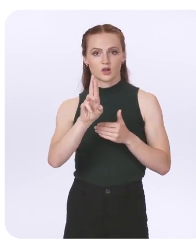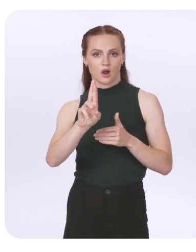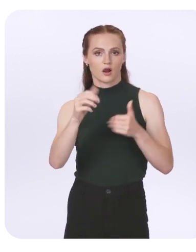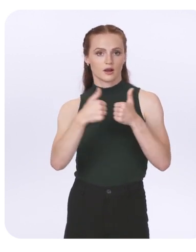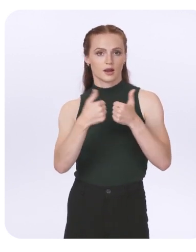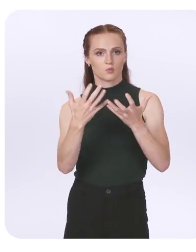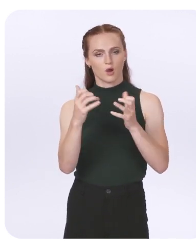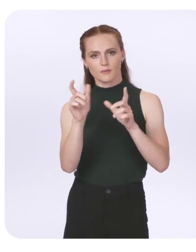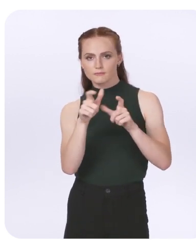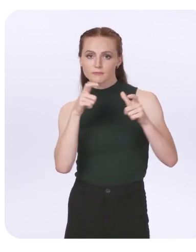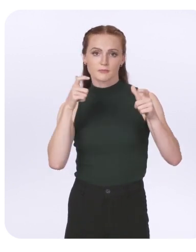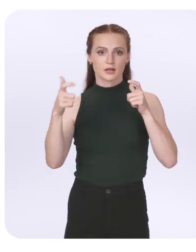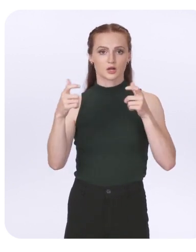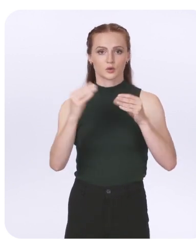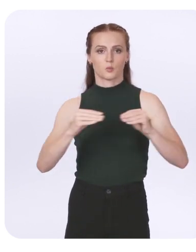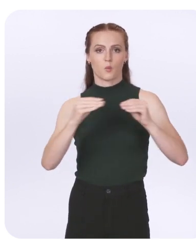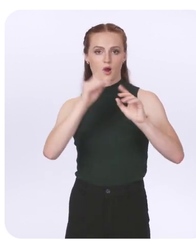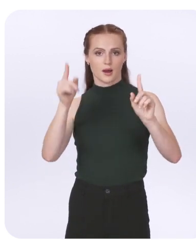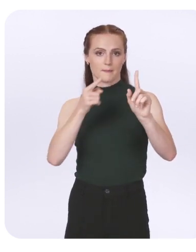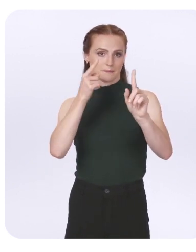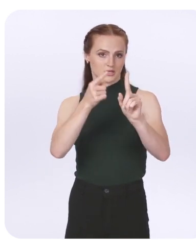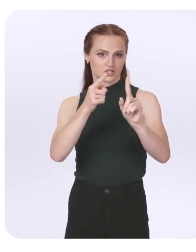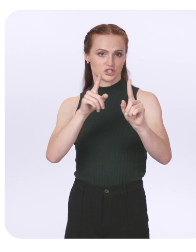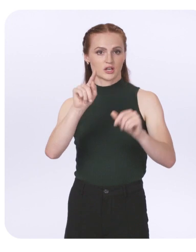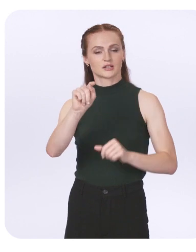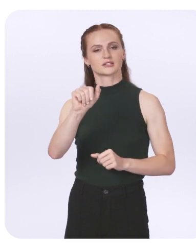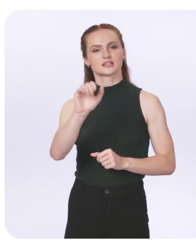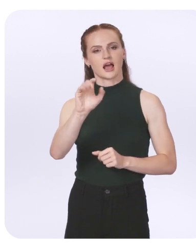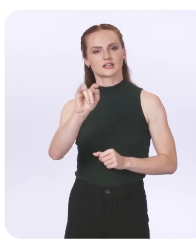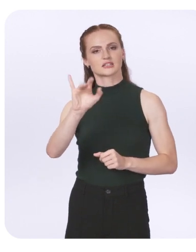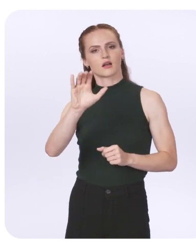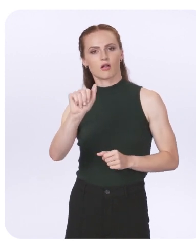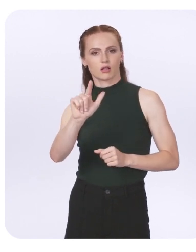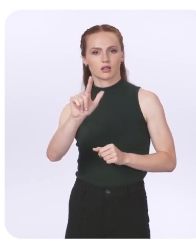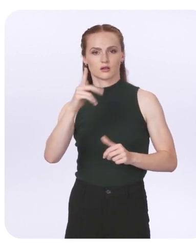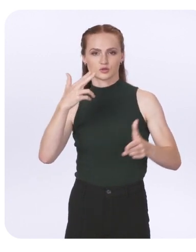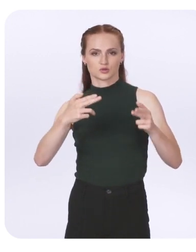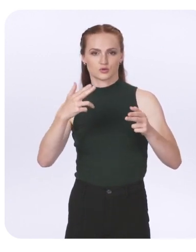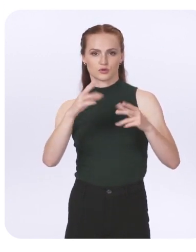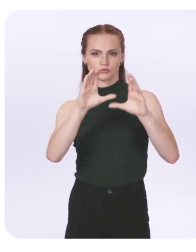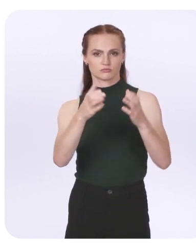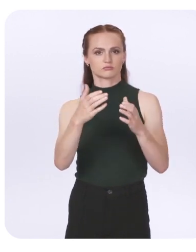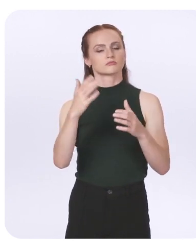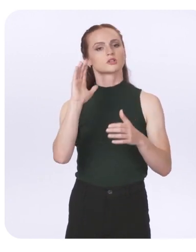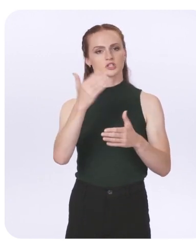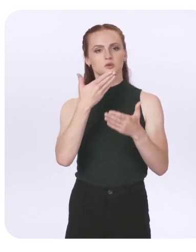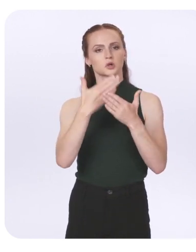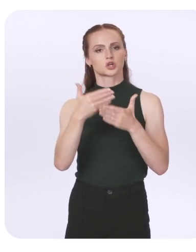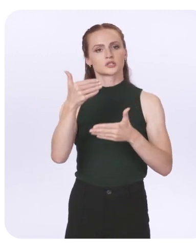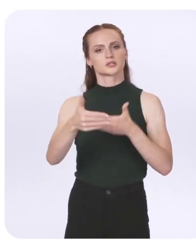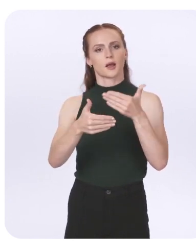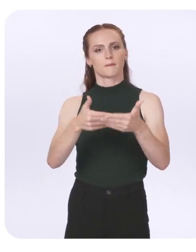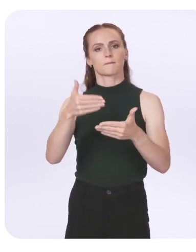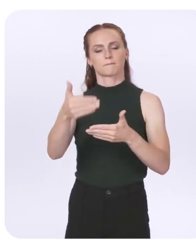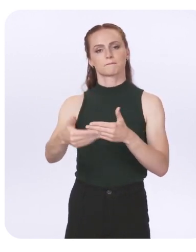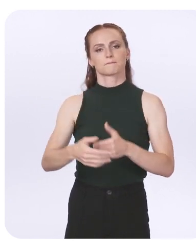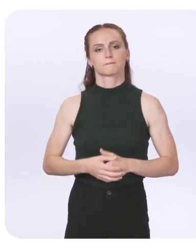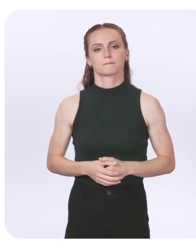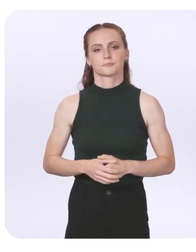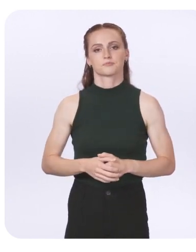and a tactical shooter genre seemed logical after Hyper Dash. Back when we first thought about the concept of Breachers,